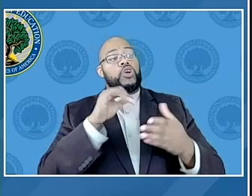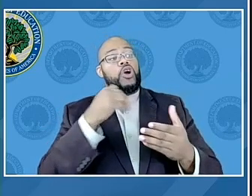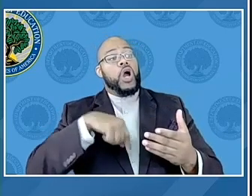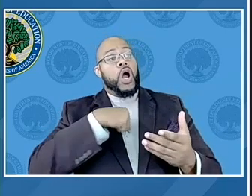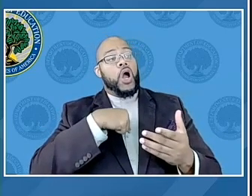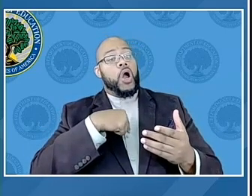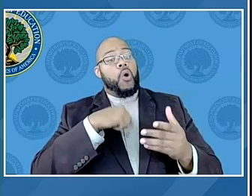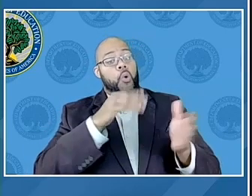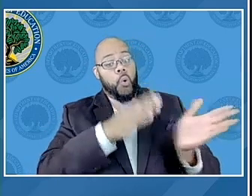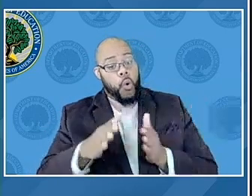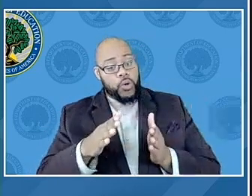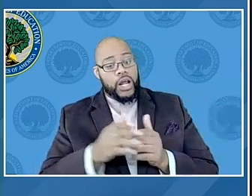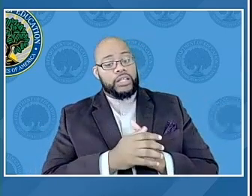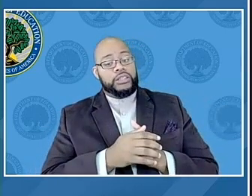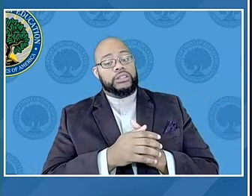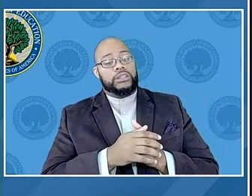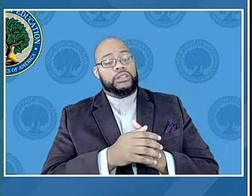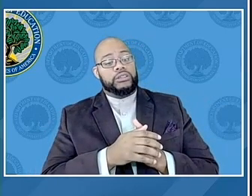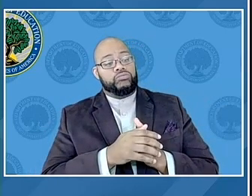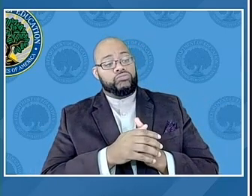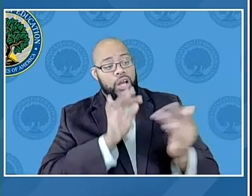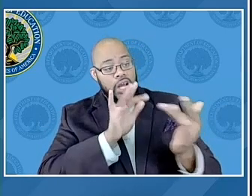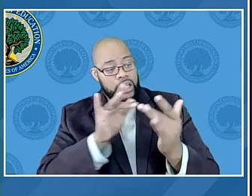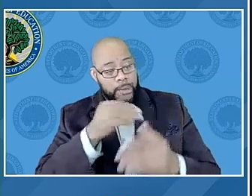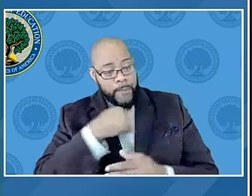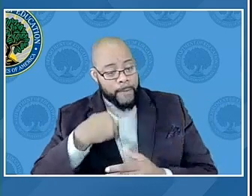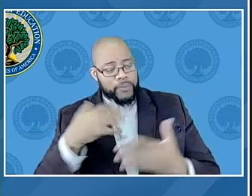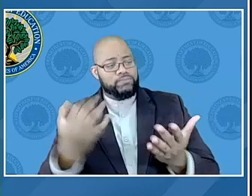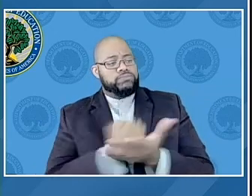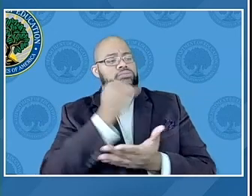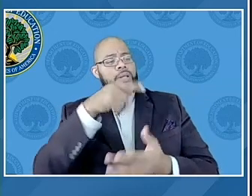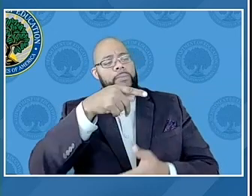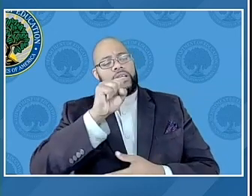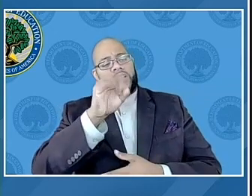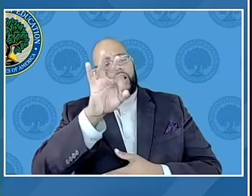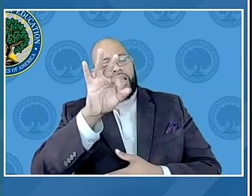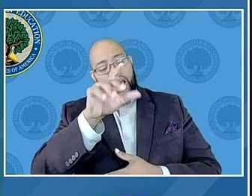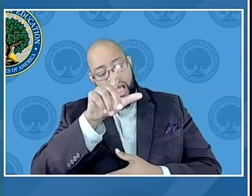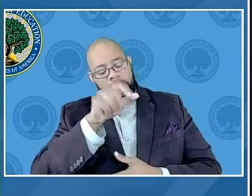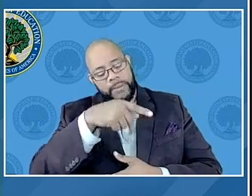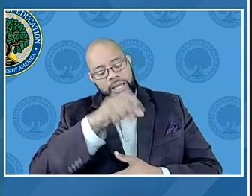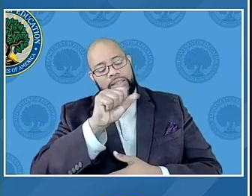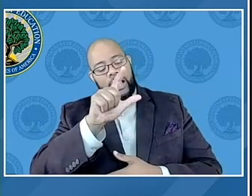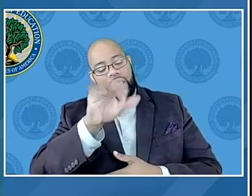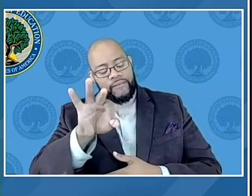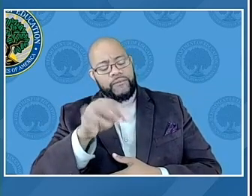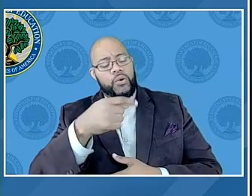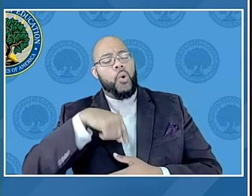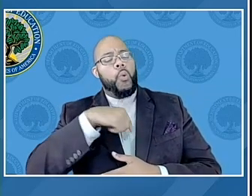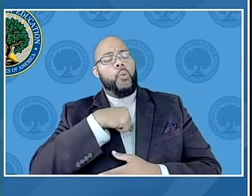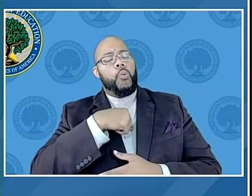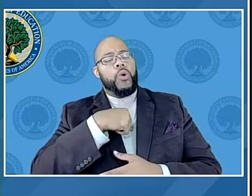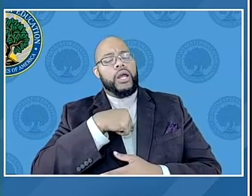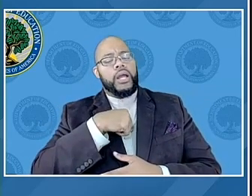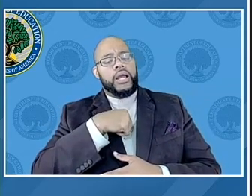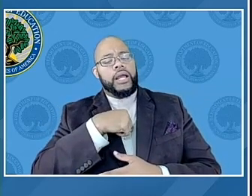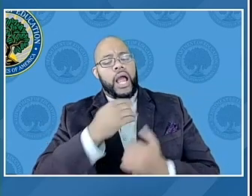members to help them take advantage of PSLF, we helped dozens and dozens of people